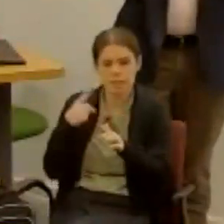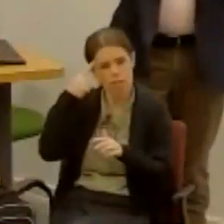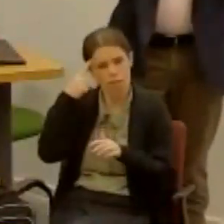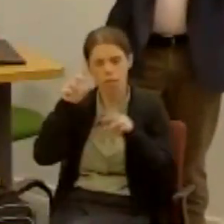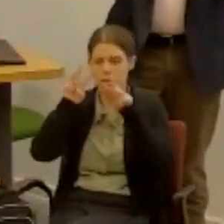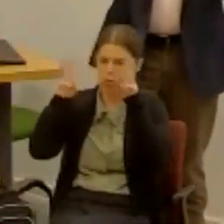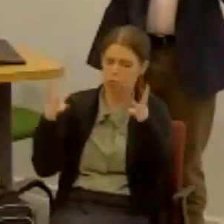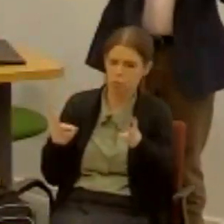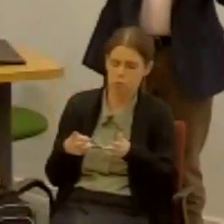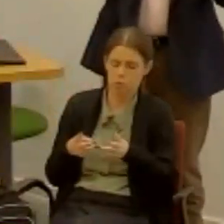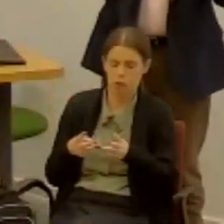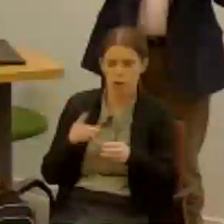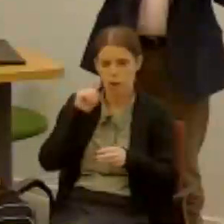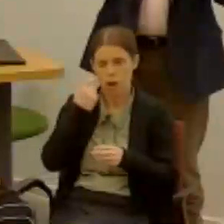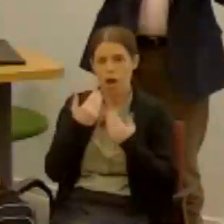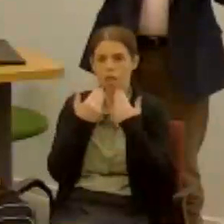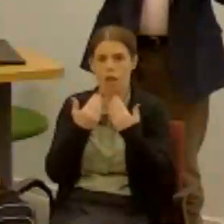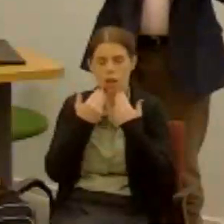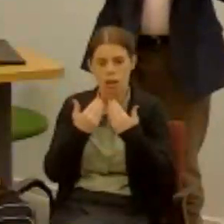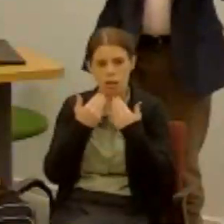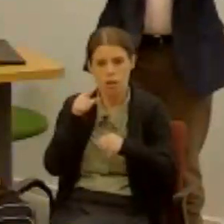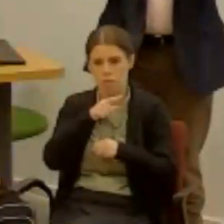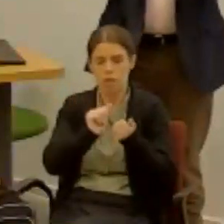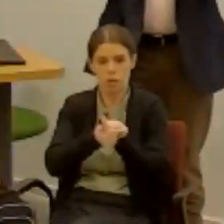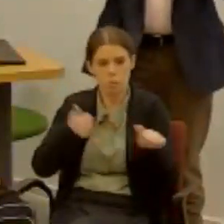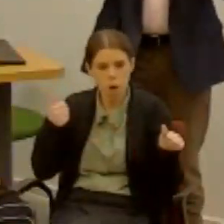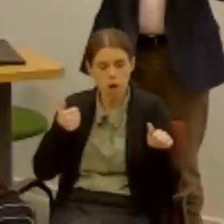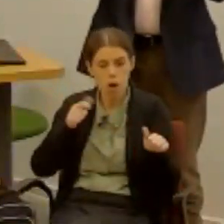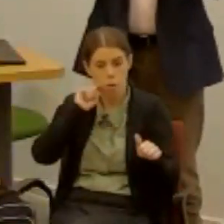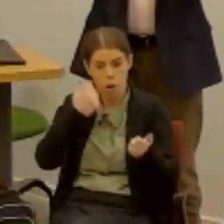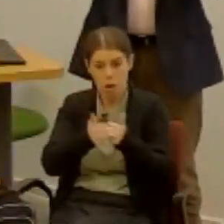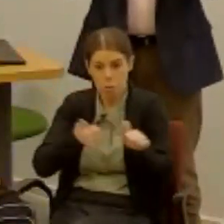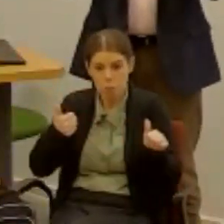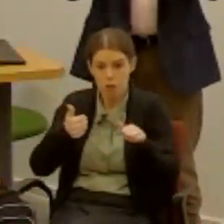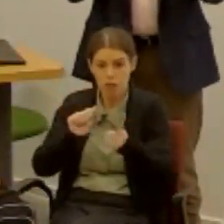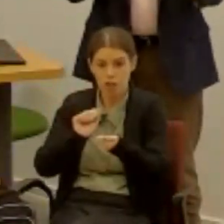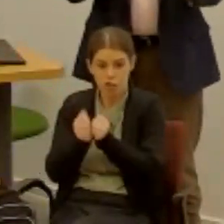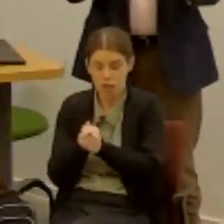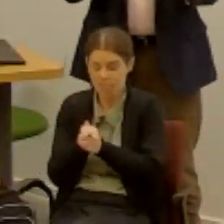American football would thank them for pointing out a problem in their sport, and the sport would change, of course, didn't quite work out that way.